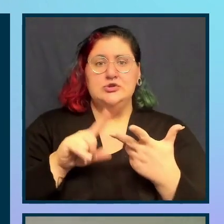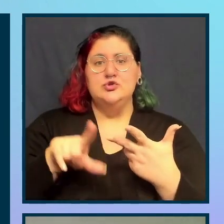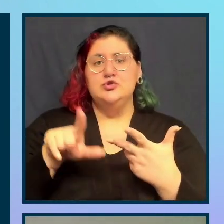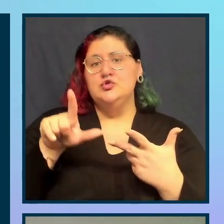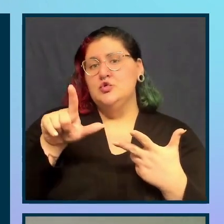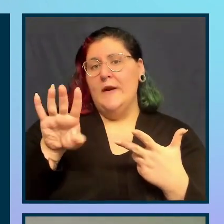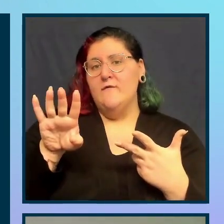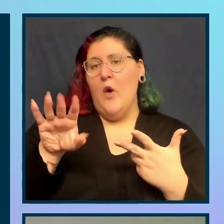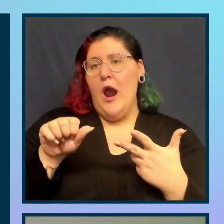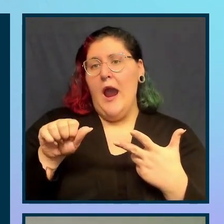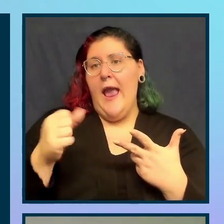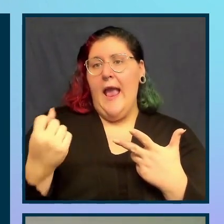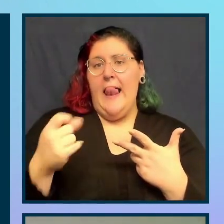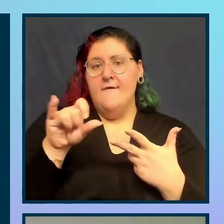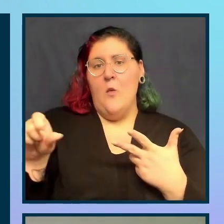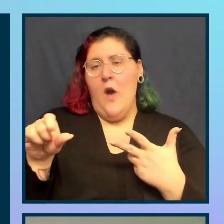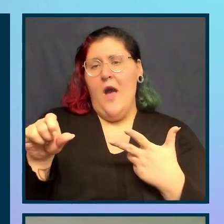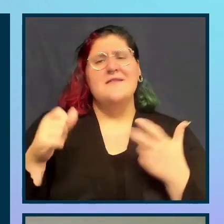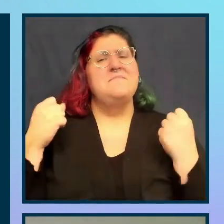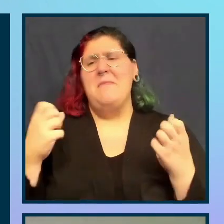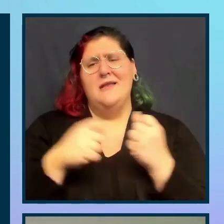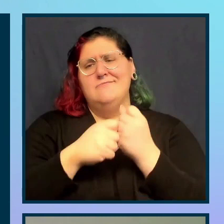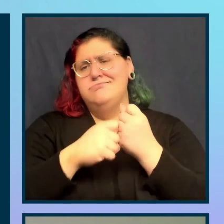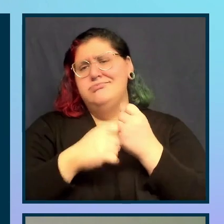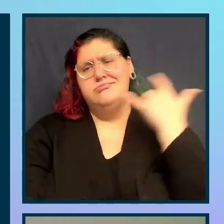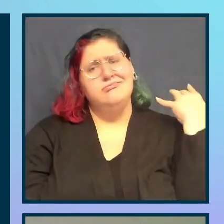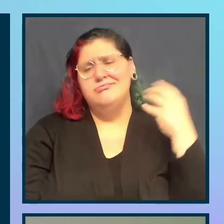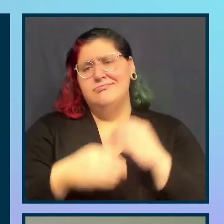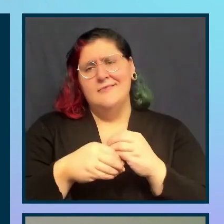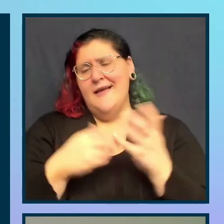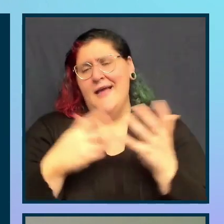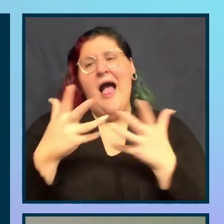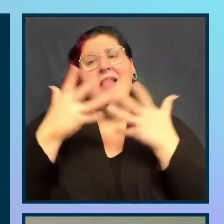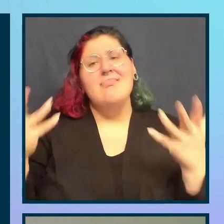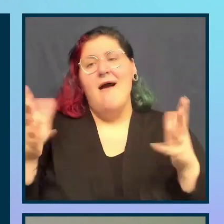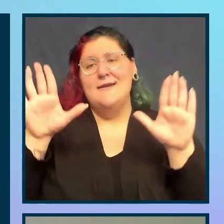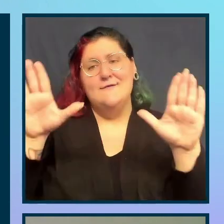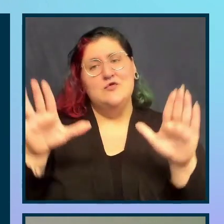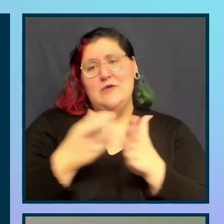that I can't mention here. There's a lot of great resources and a lot of people writing good stuff. When you consume these,